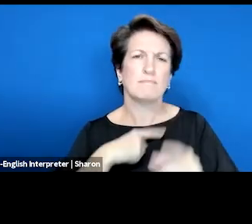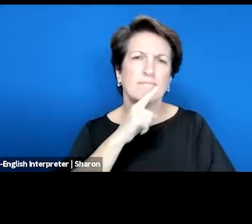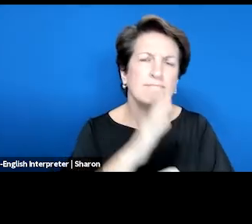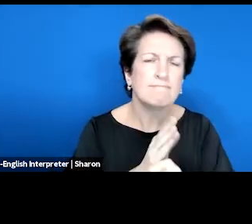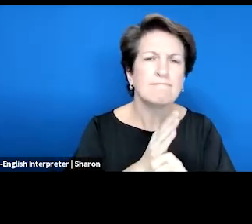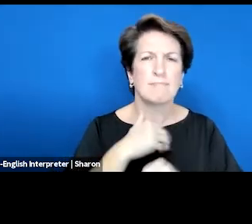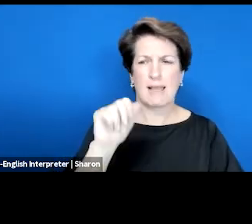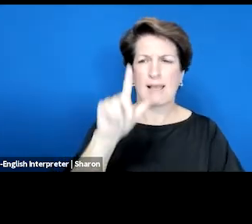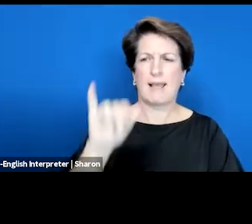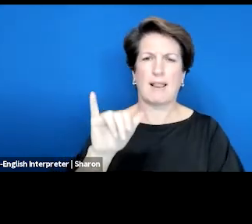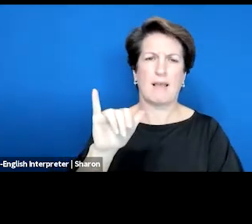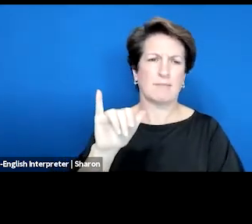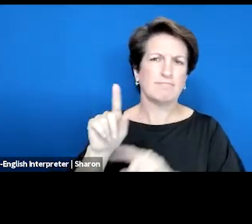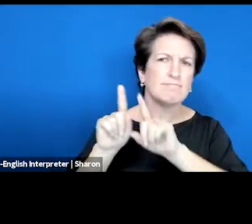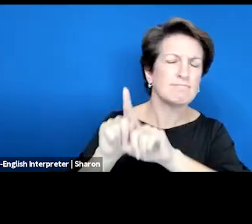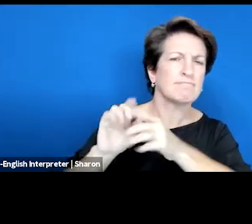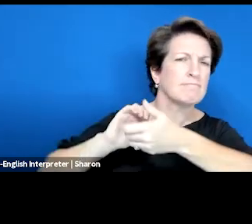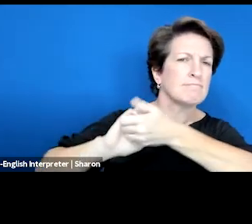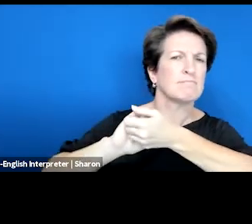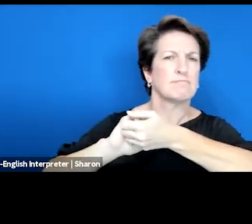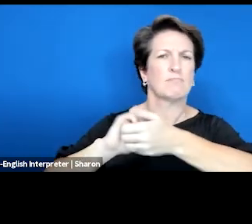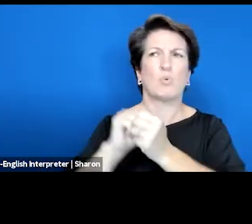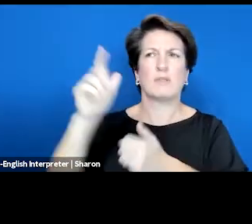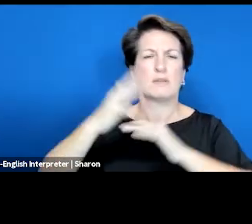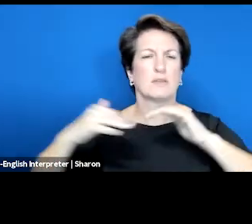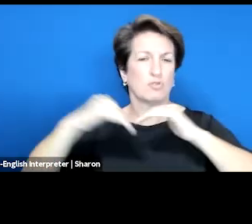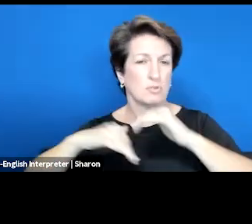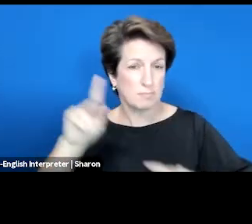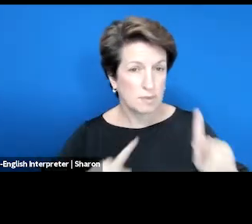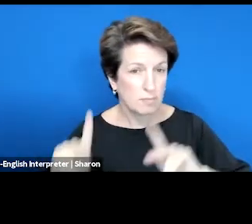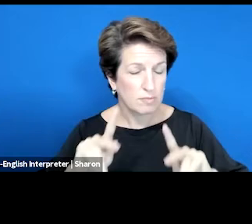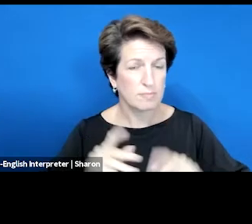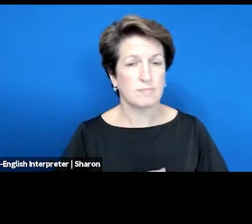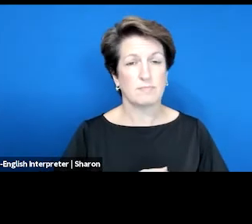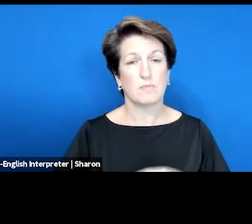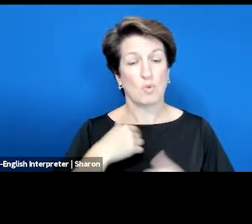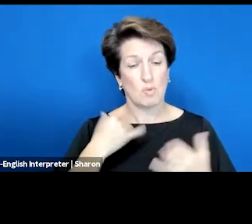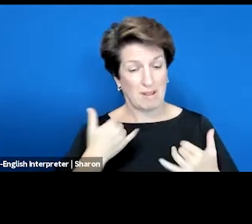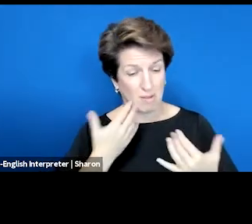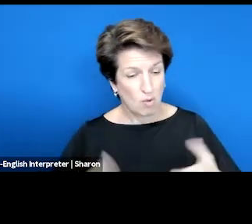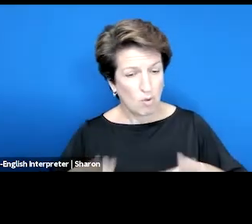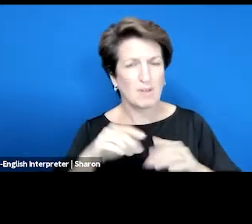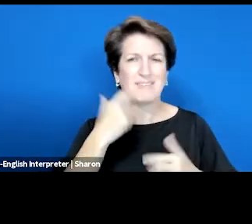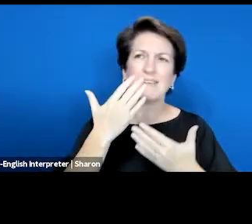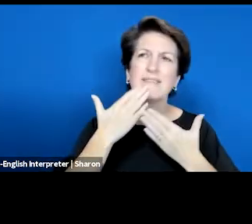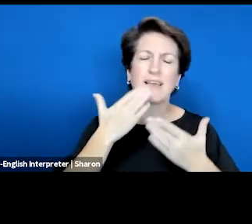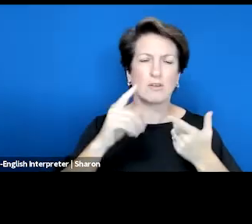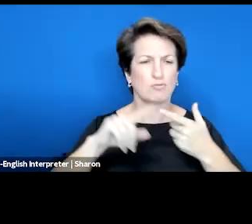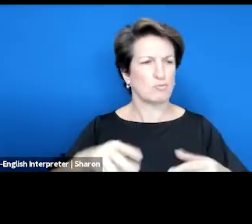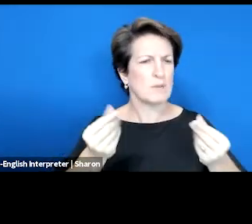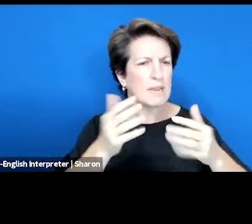peoples over the last centuries of indigenous colonization, and genocide.